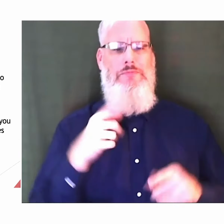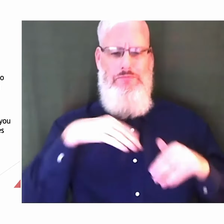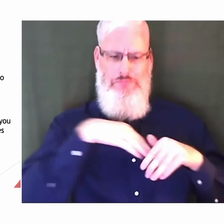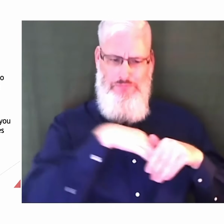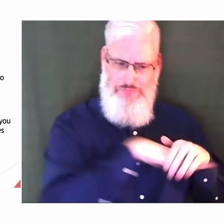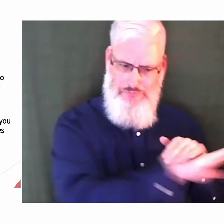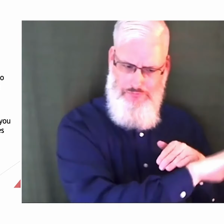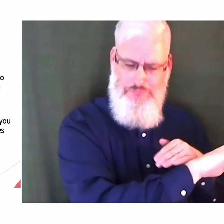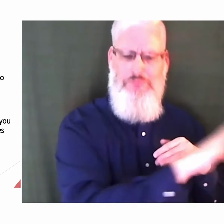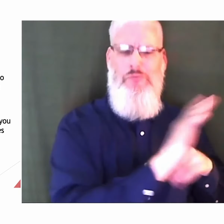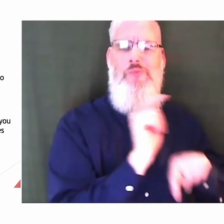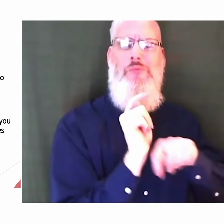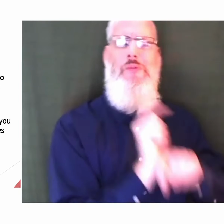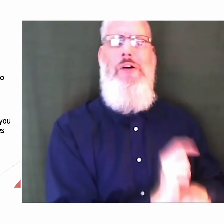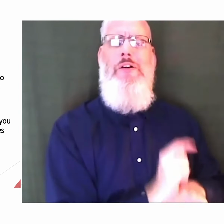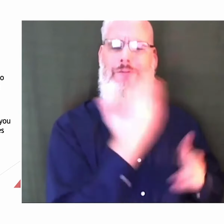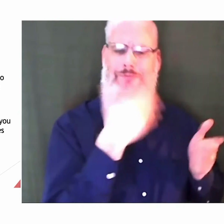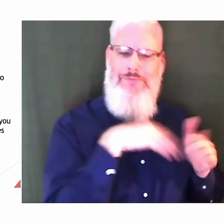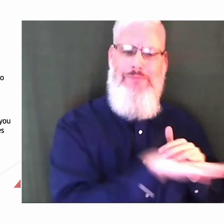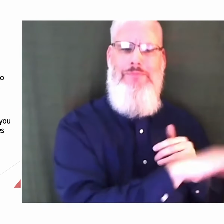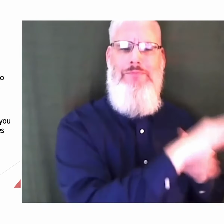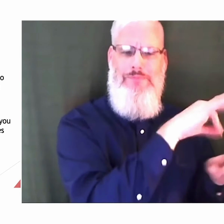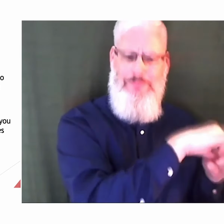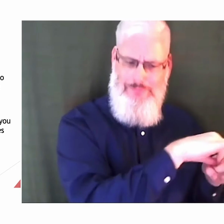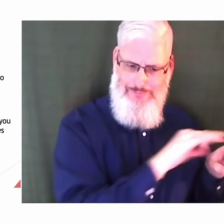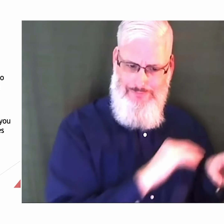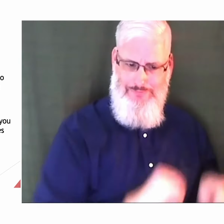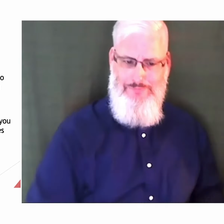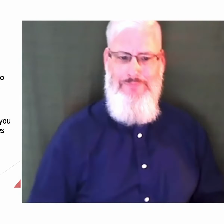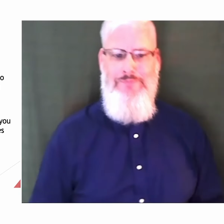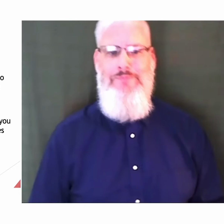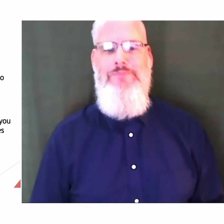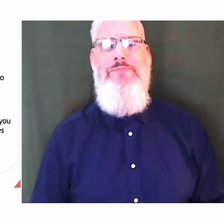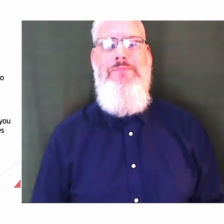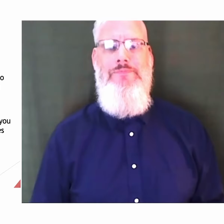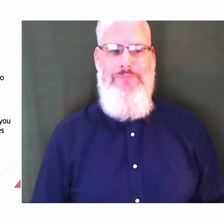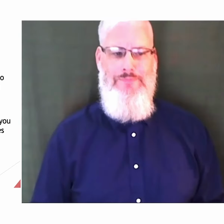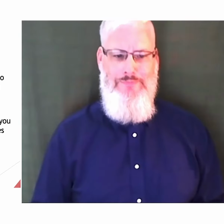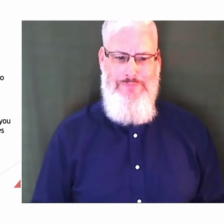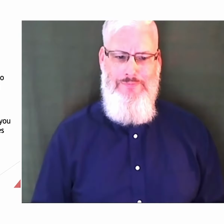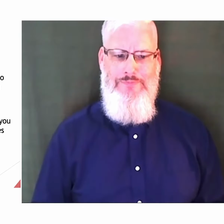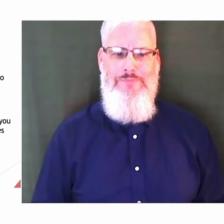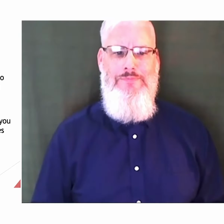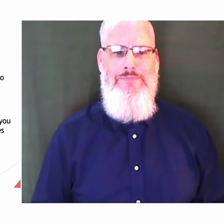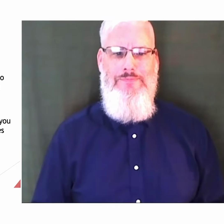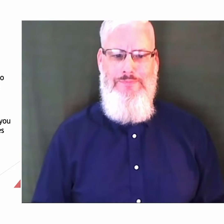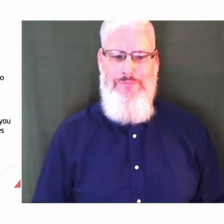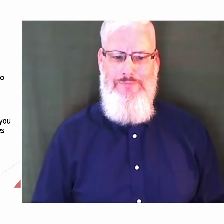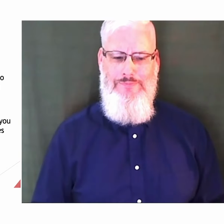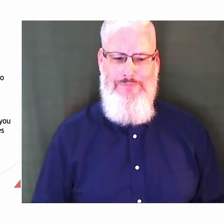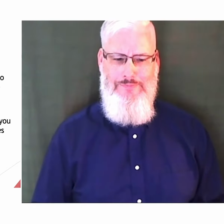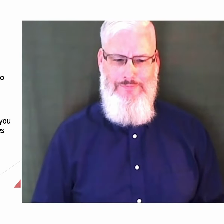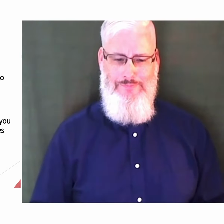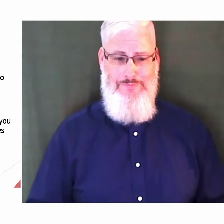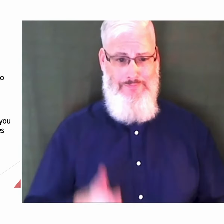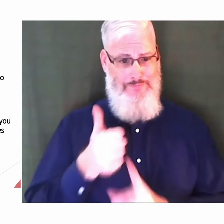to vote using traditional methods in the polling location or in the location that may have been moved outdoors